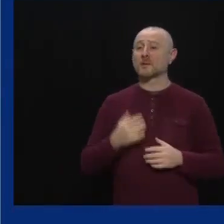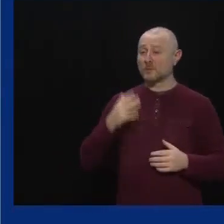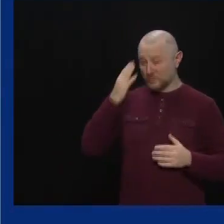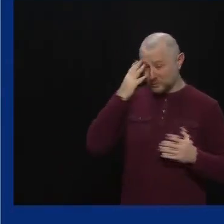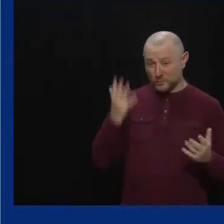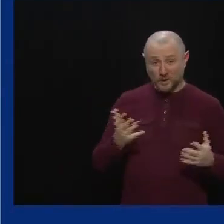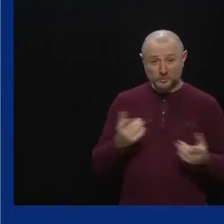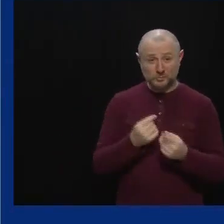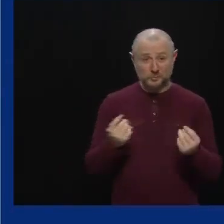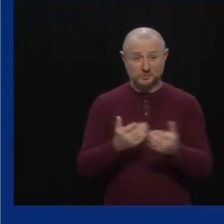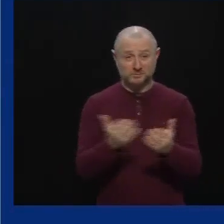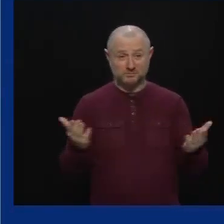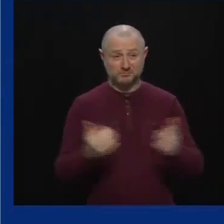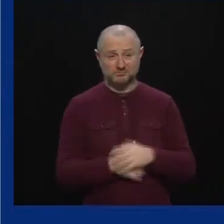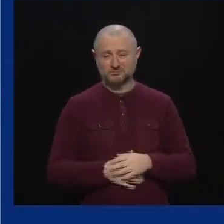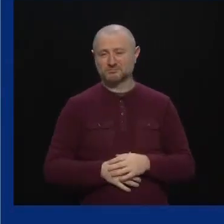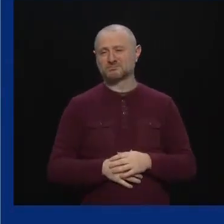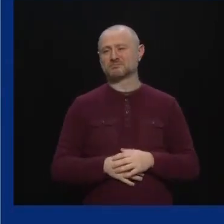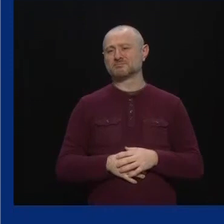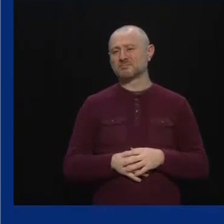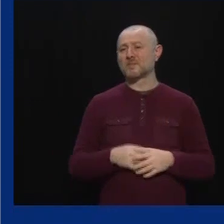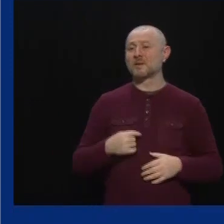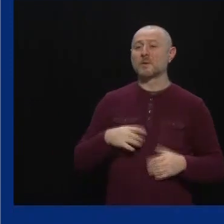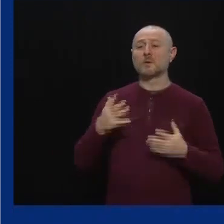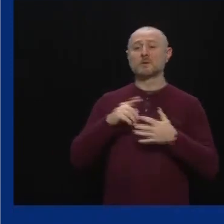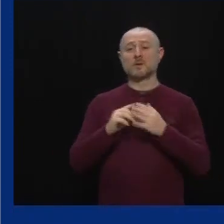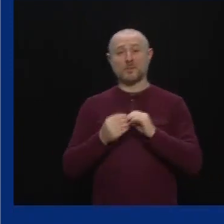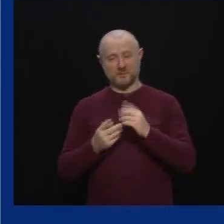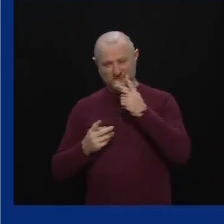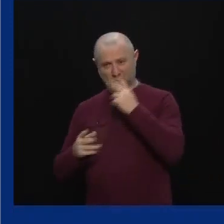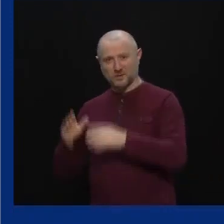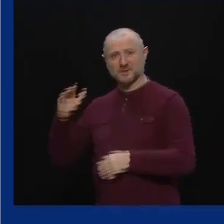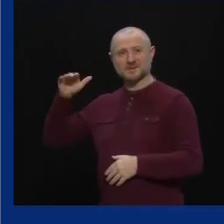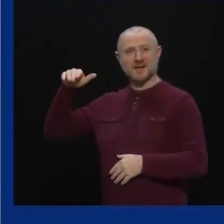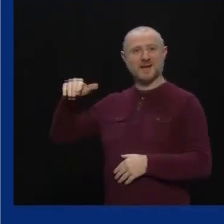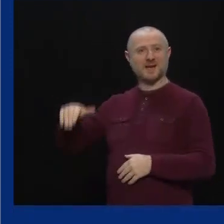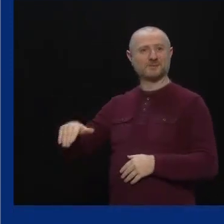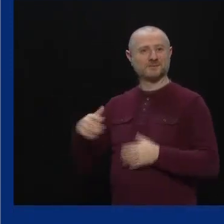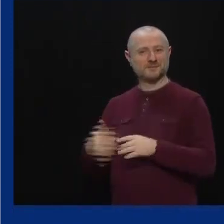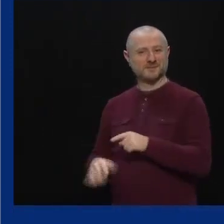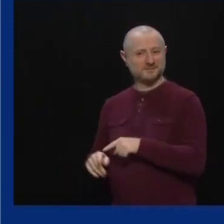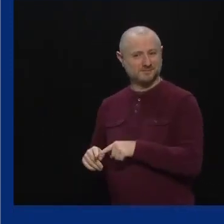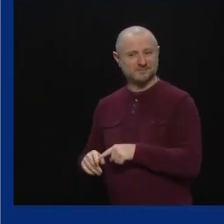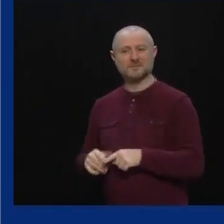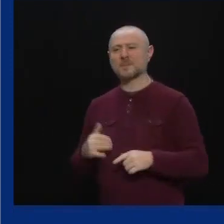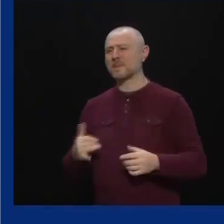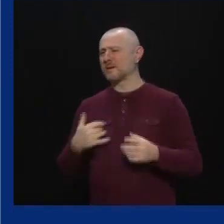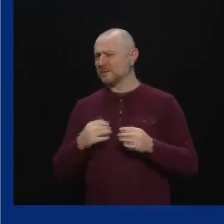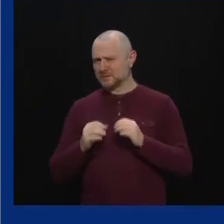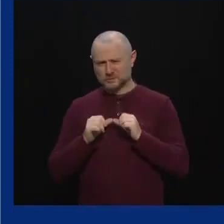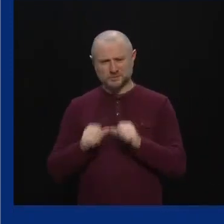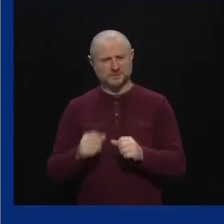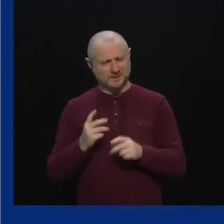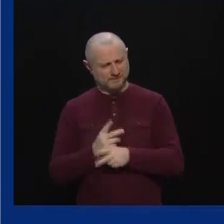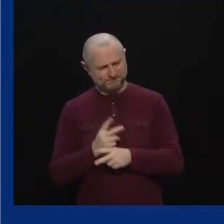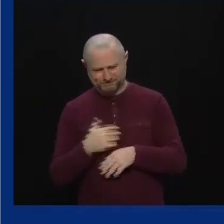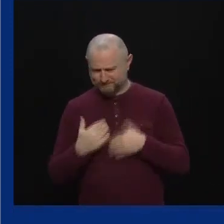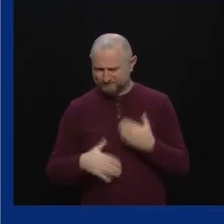AND THAT'S SOMETHING WE WANT TO CONTINUE ON. SO, THANK YOU DR. BASSETT FOR REMINDING US OF THAT AS WELL.